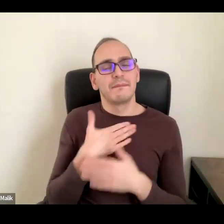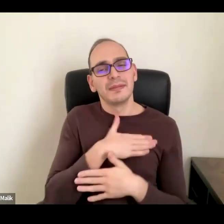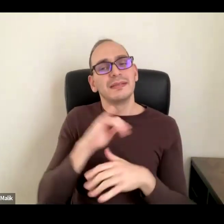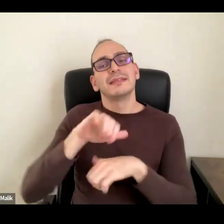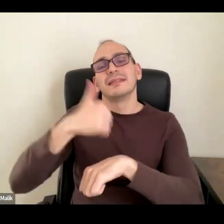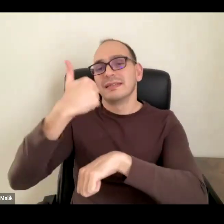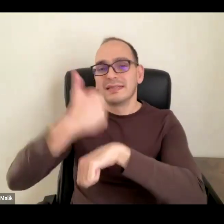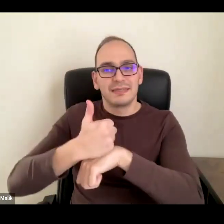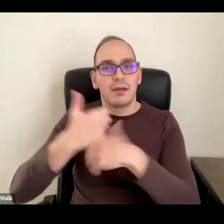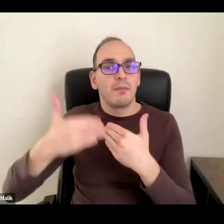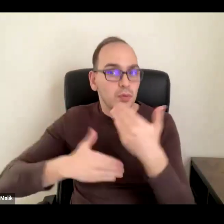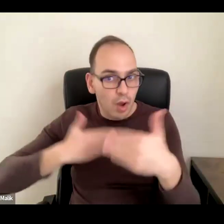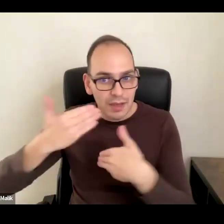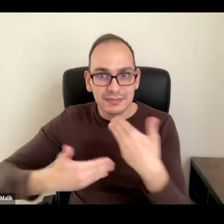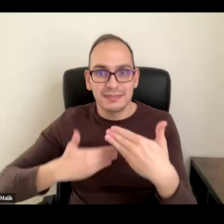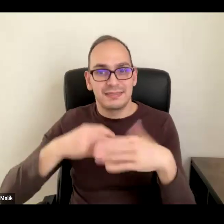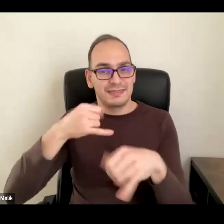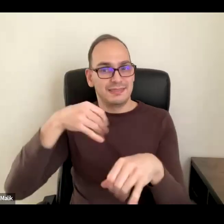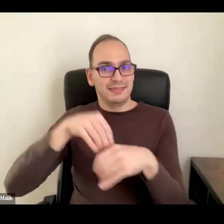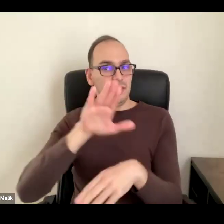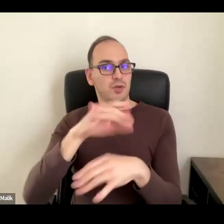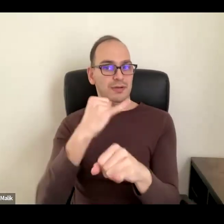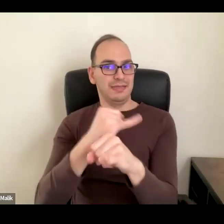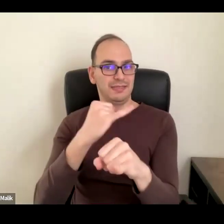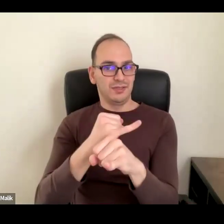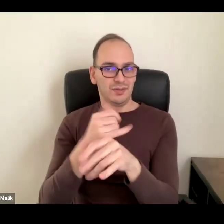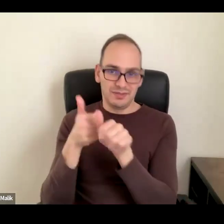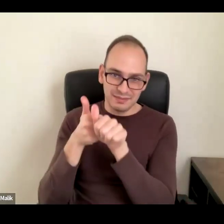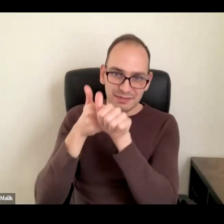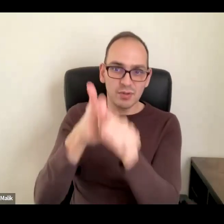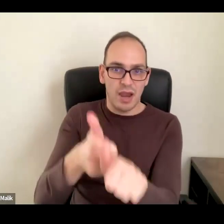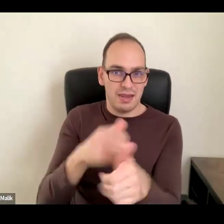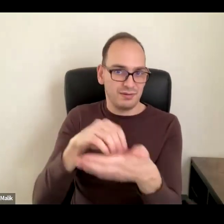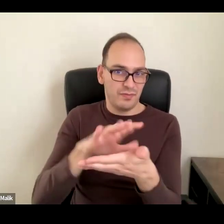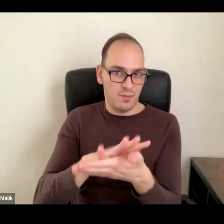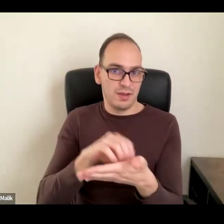kind of process within your own institution to keep track of these records. We understand that